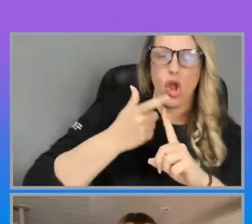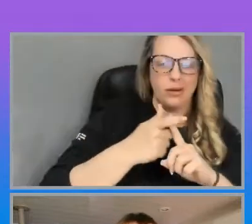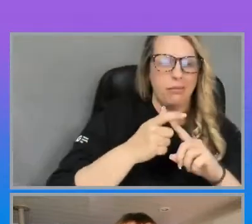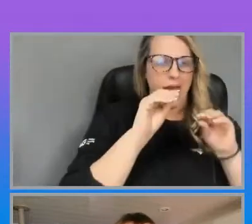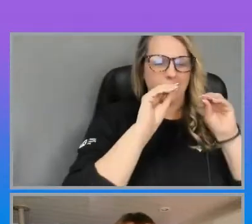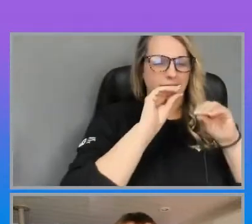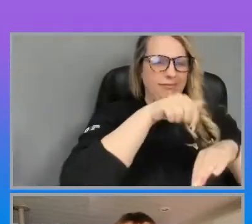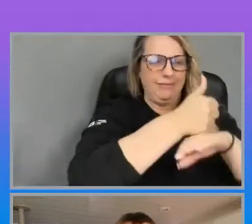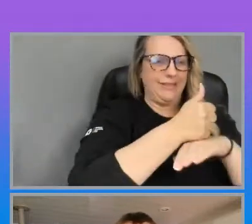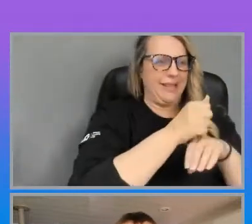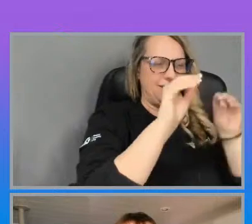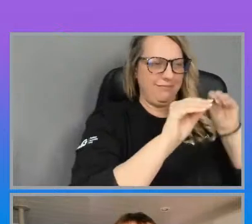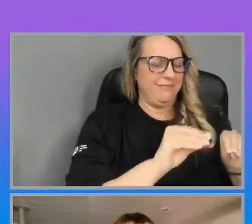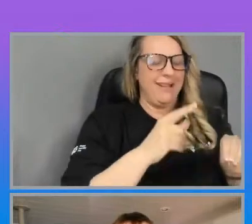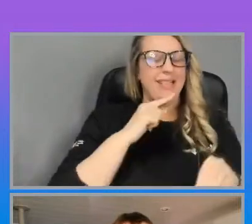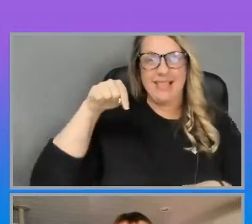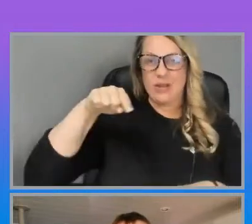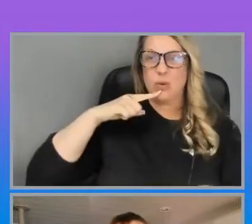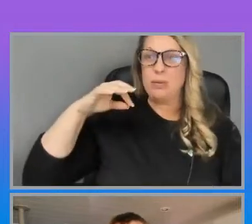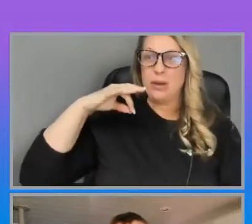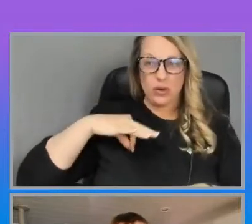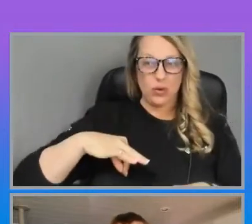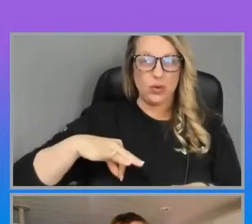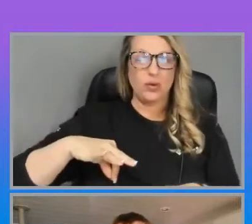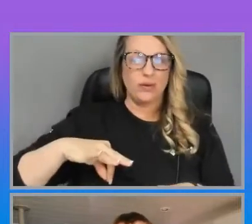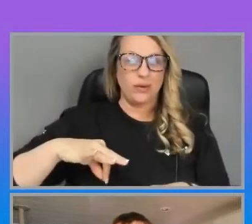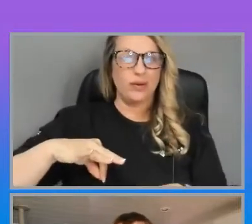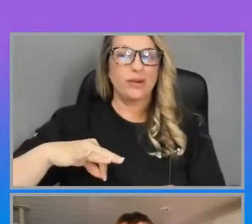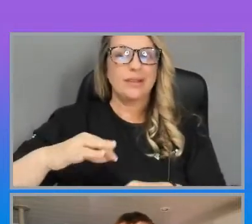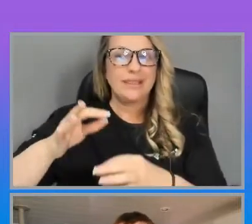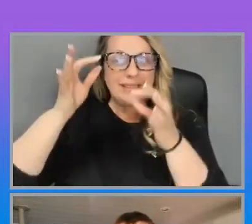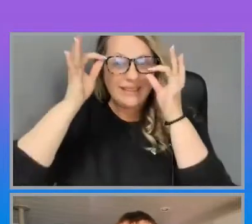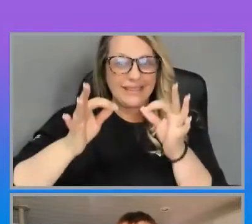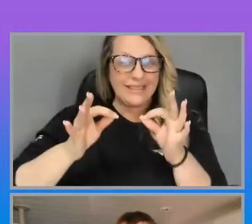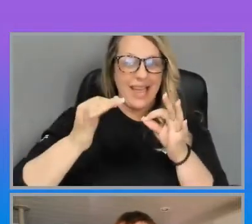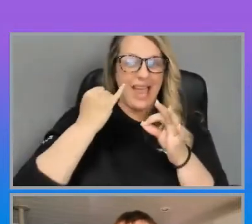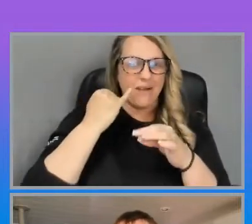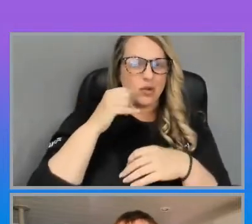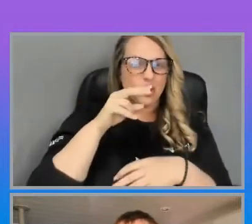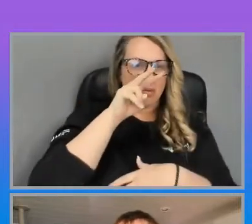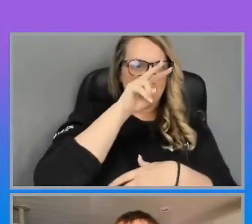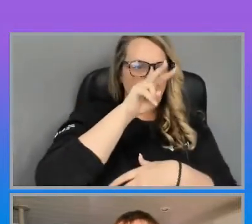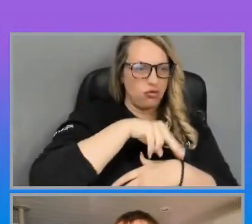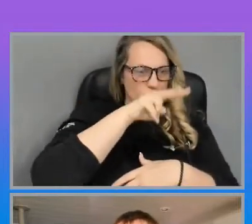I think it's just going to be generally very useful to have to decide whether you think it